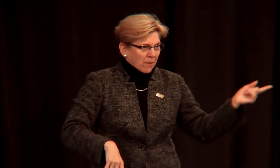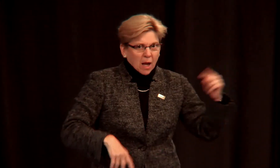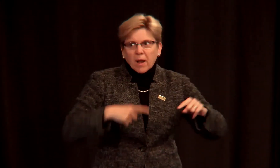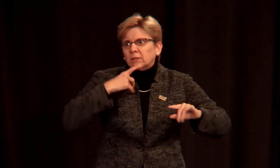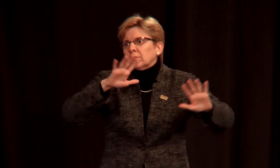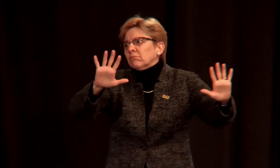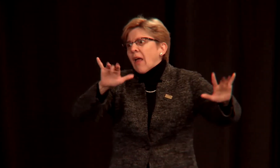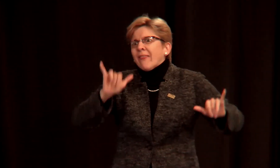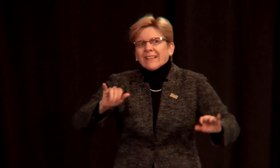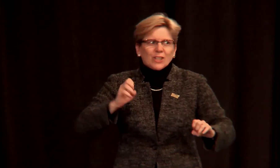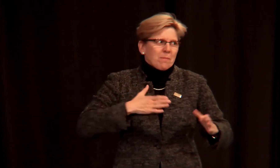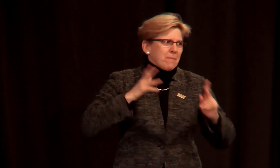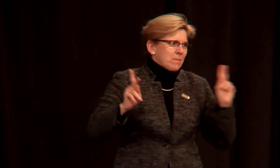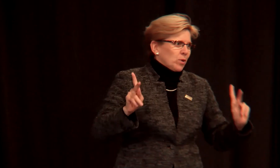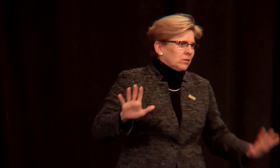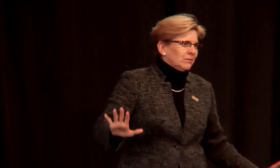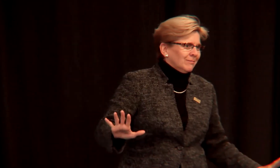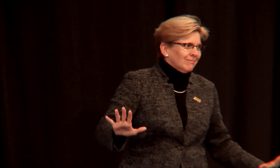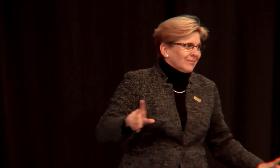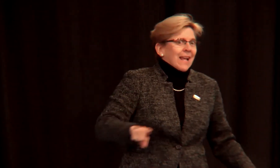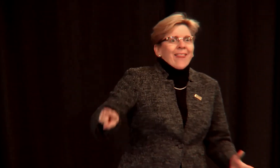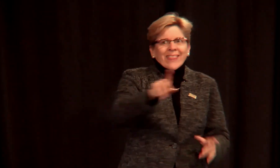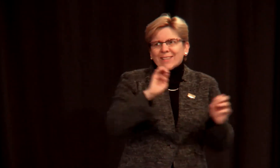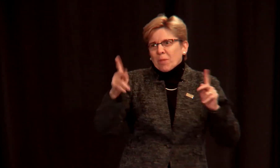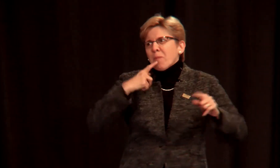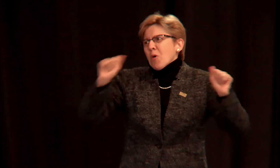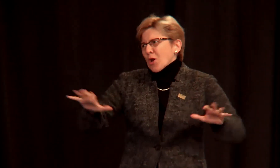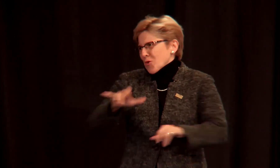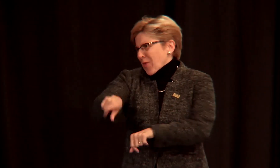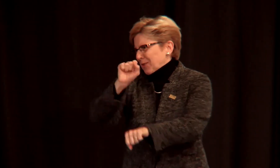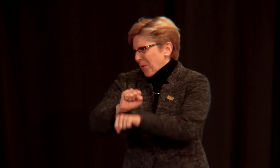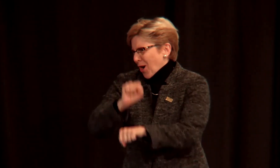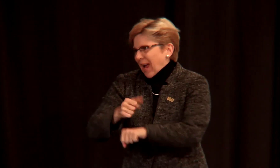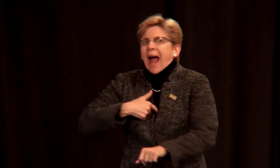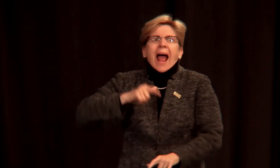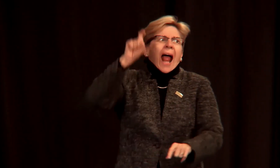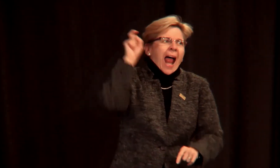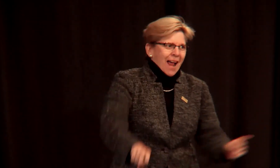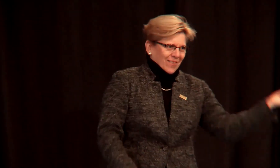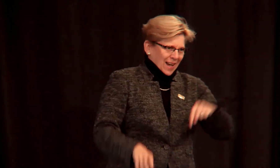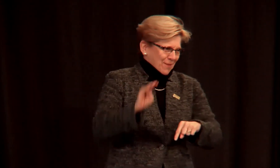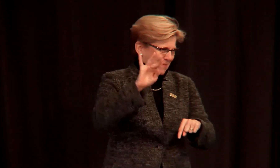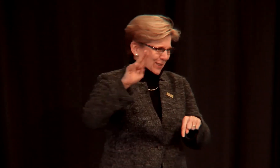I was afraid I was gonna have to drop being able to come here but I said to myself "No, these are my people - they are doing the work and I